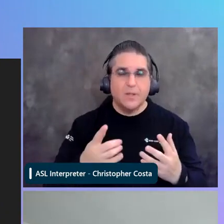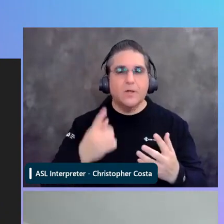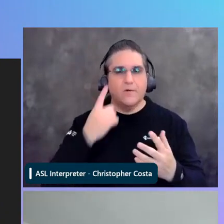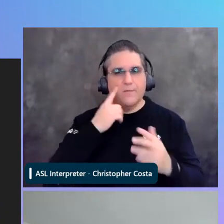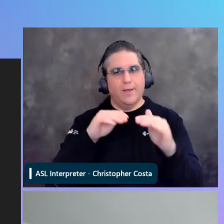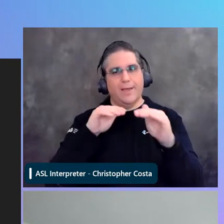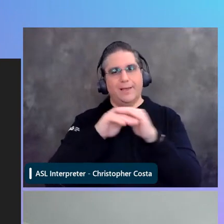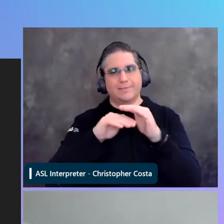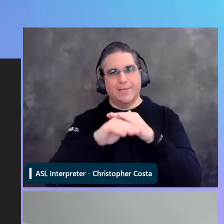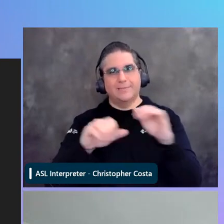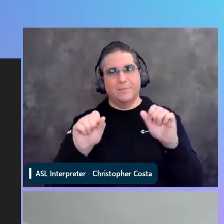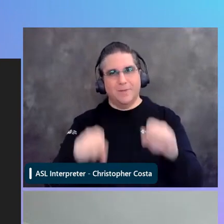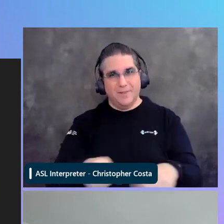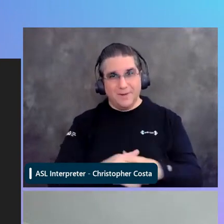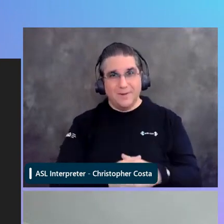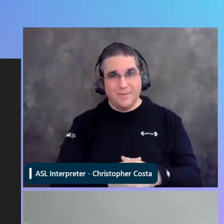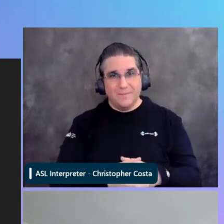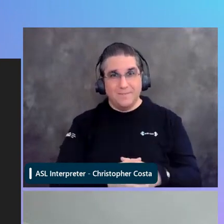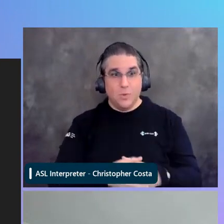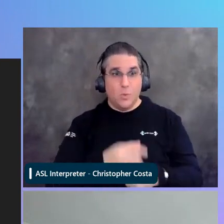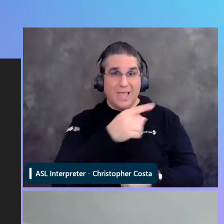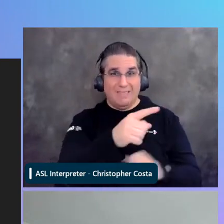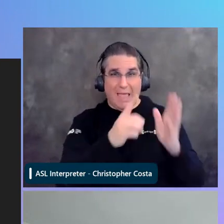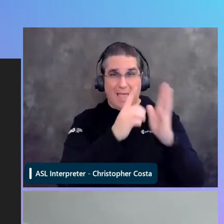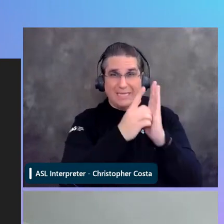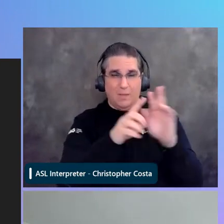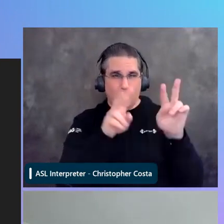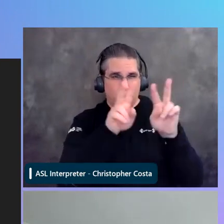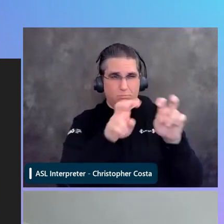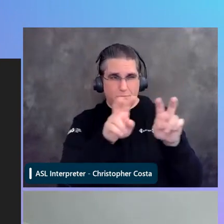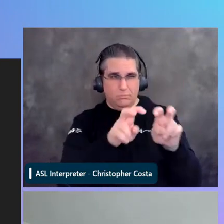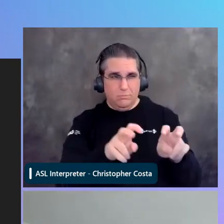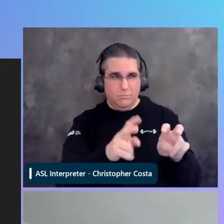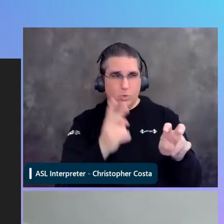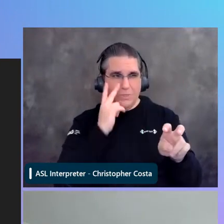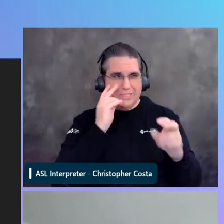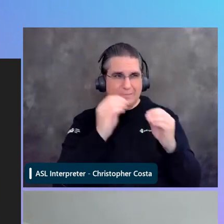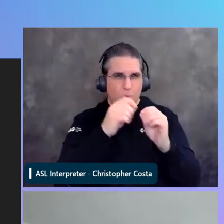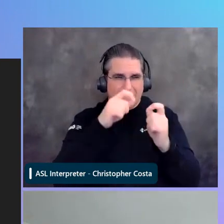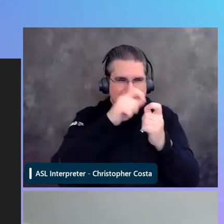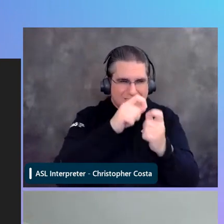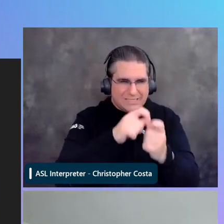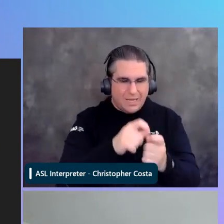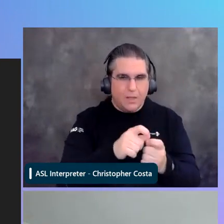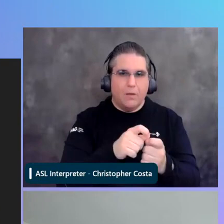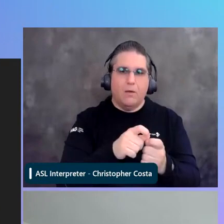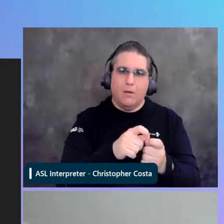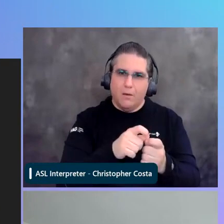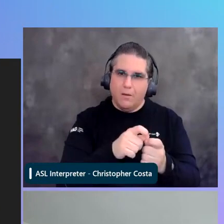breaking down that demo and going a little bit more into that detail. So there are many